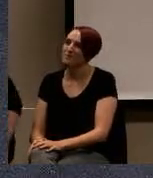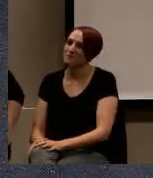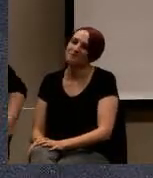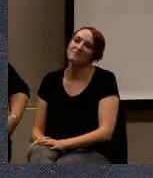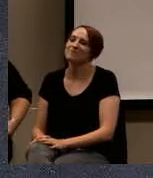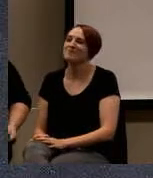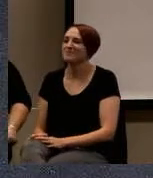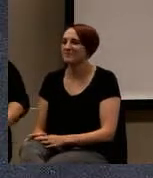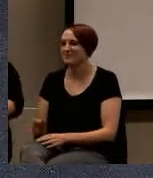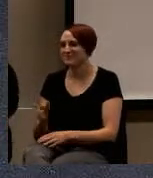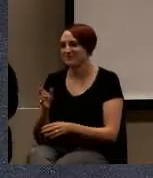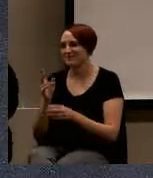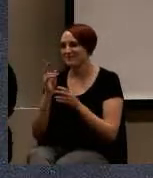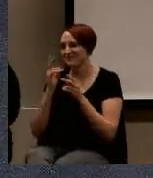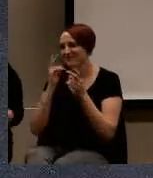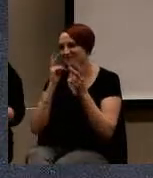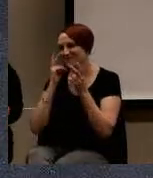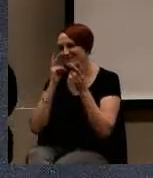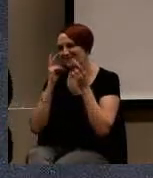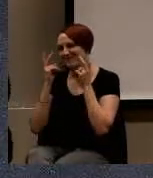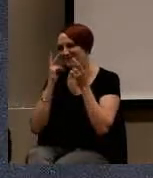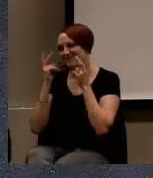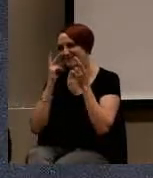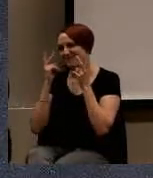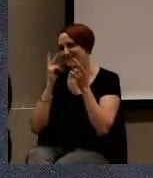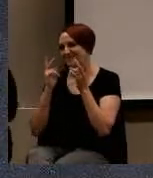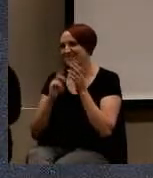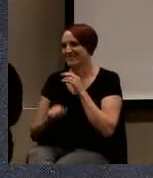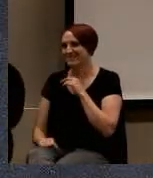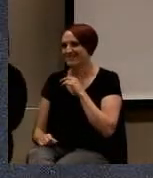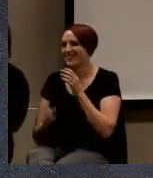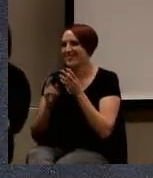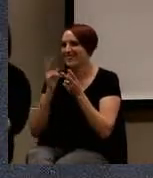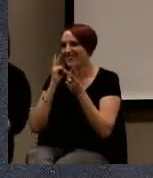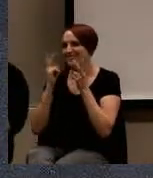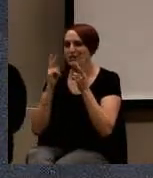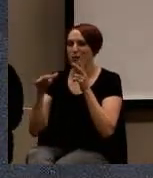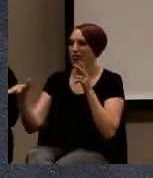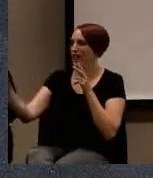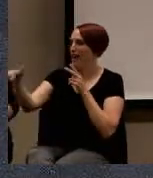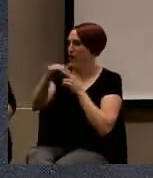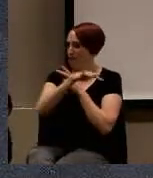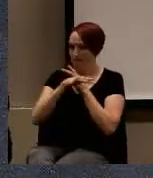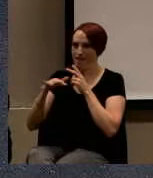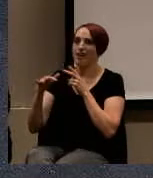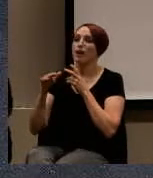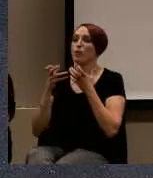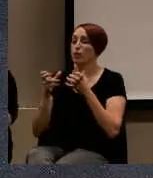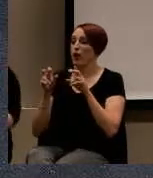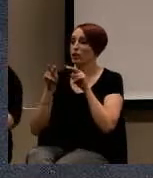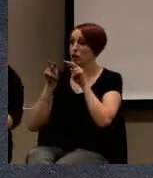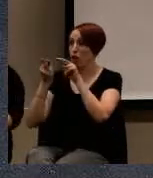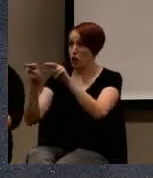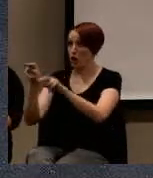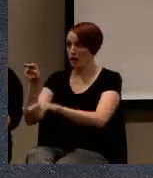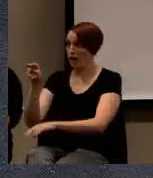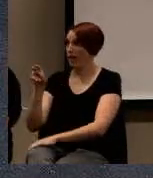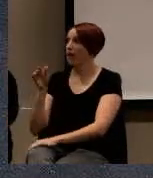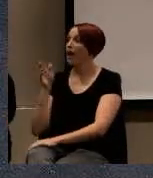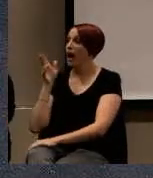While the default search area should be well in front of the vehicle, we also want to be searching near the ground to help us detect important